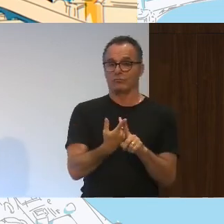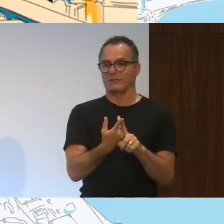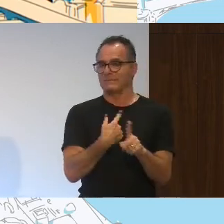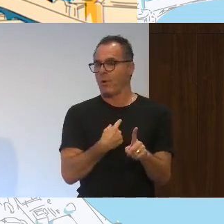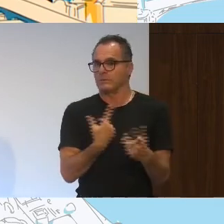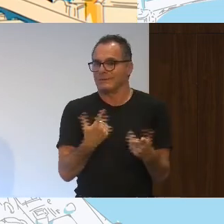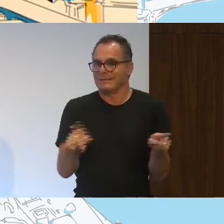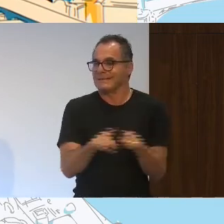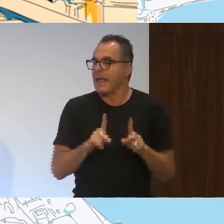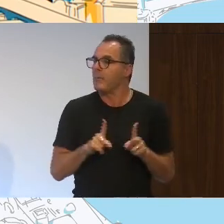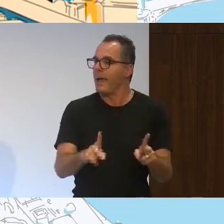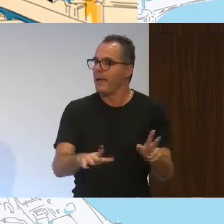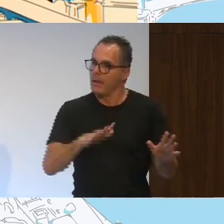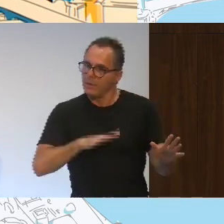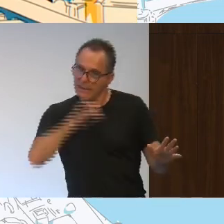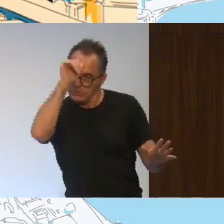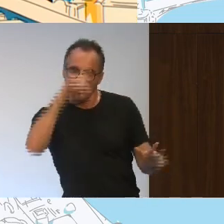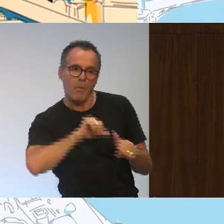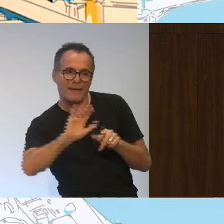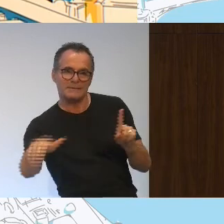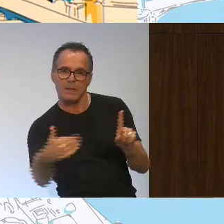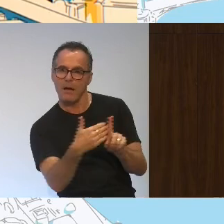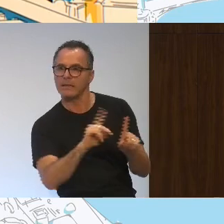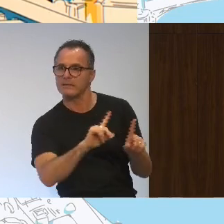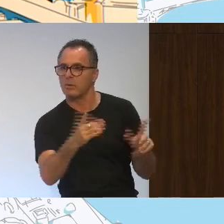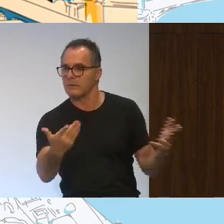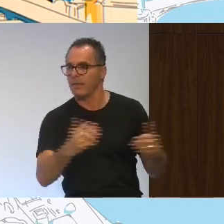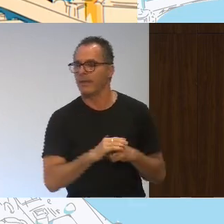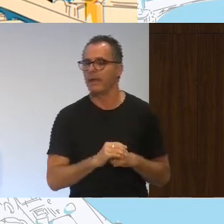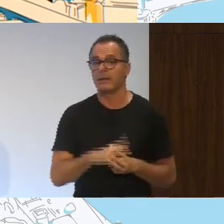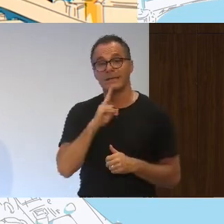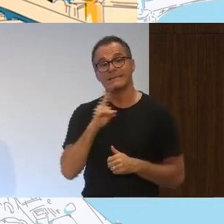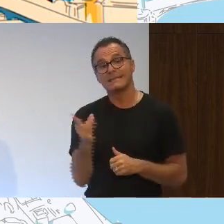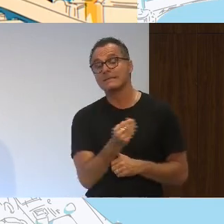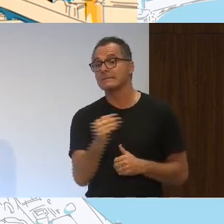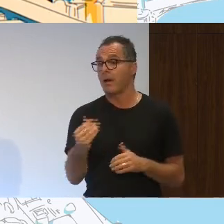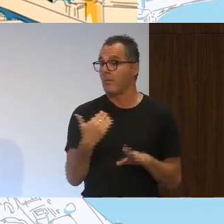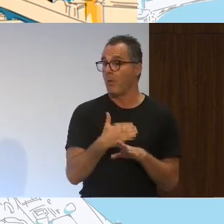we need to know what the best targets are since we've seen some work presented here on something called the